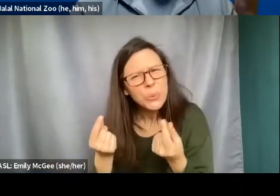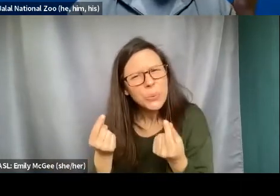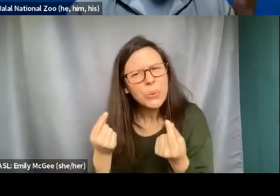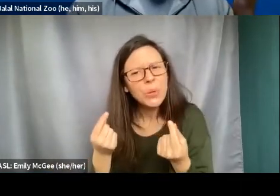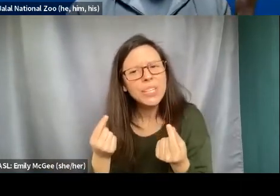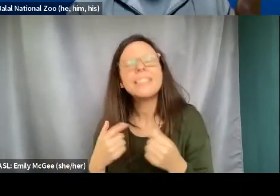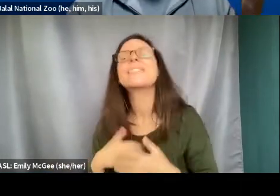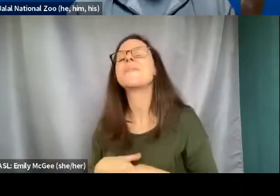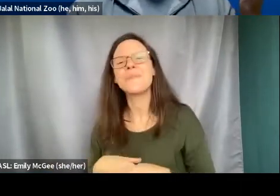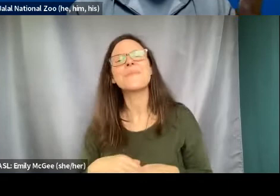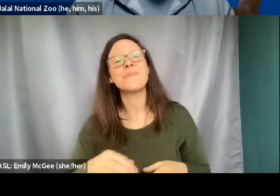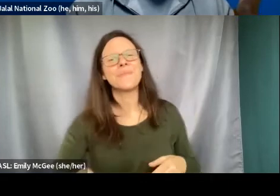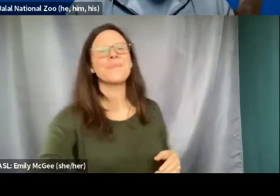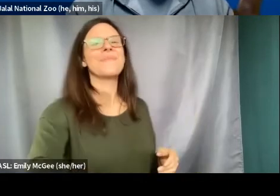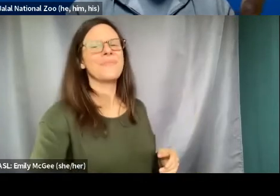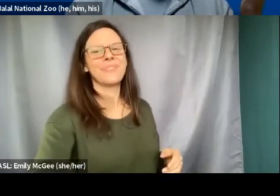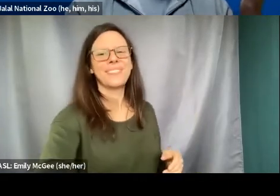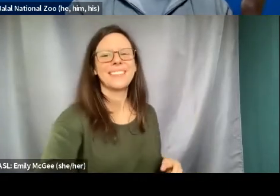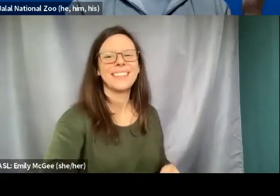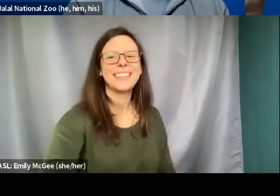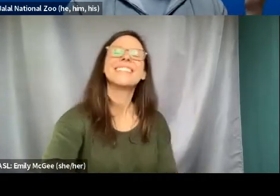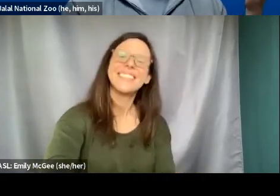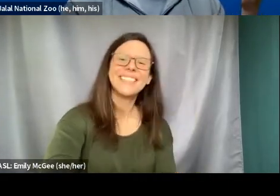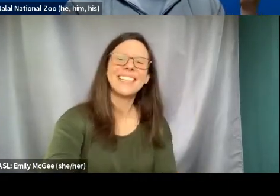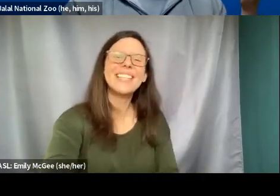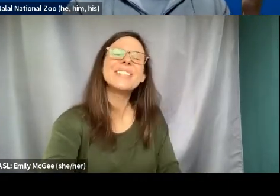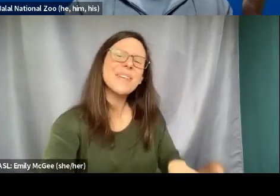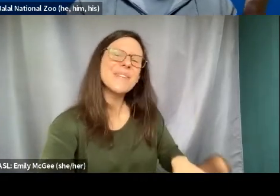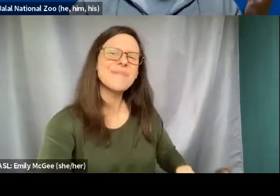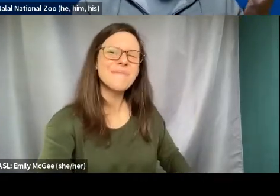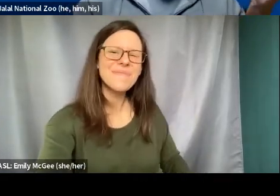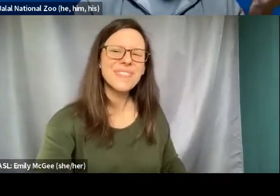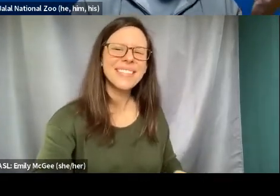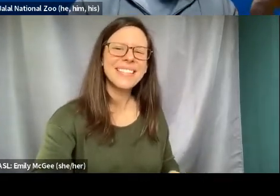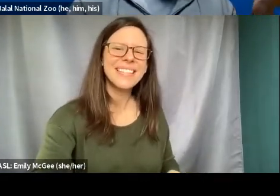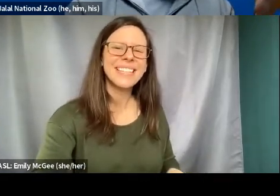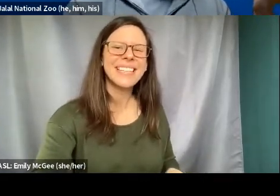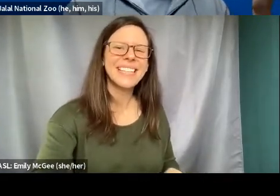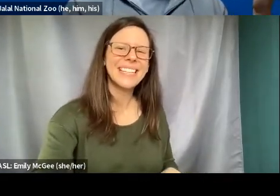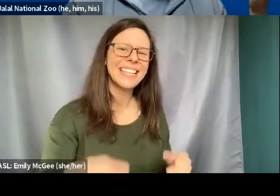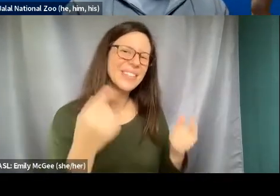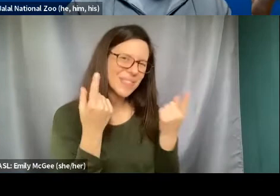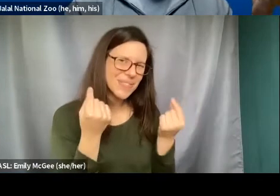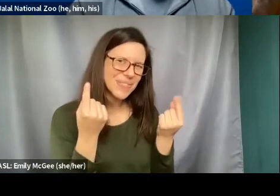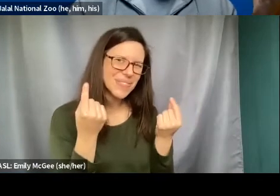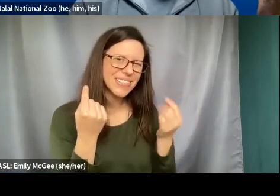fun little thing that we do it's, uh, we poop dive. >>Shellie: Poop dive? Okay. >>Jalal: Absolutely! We put on a wetsuit,